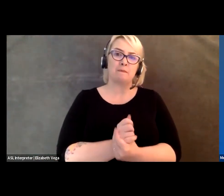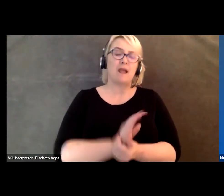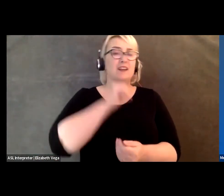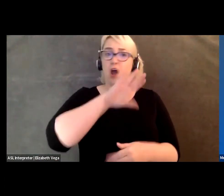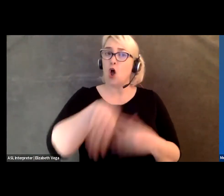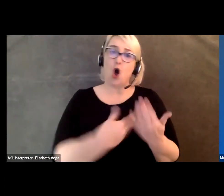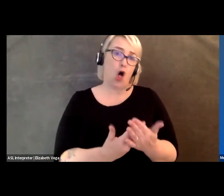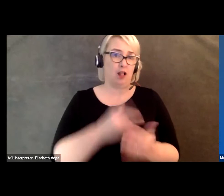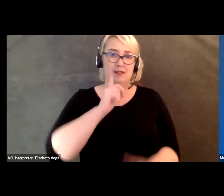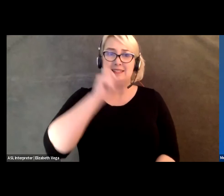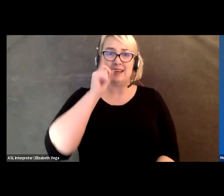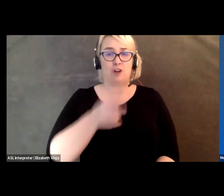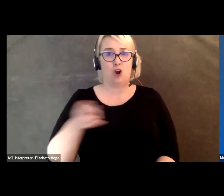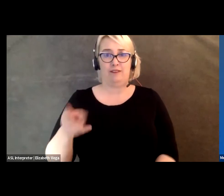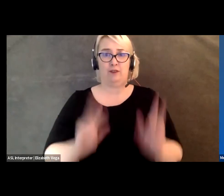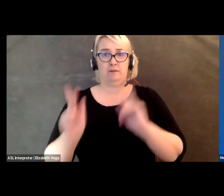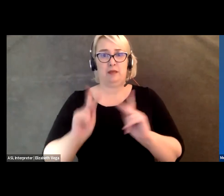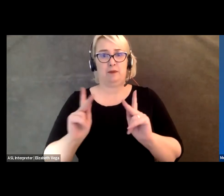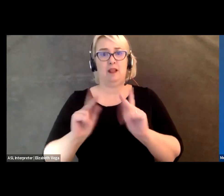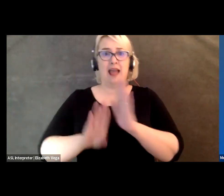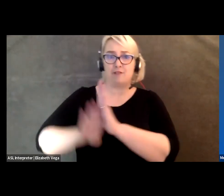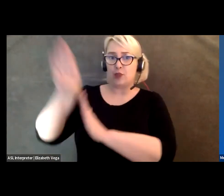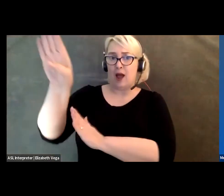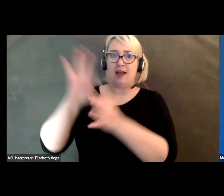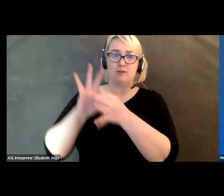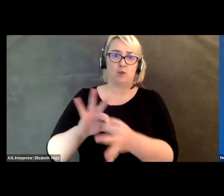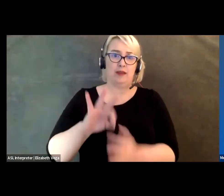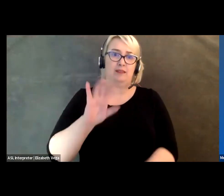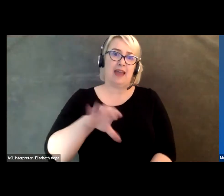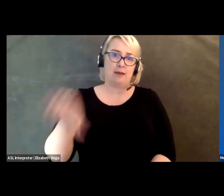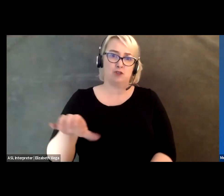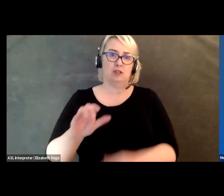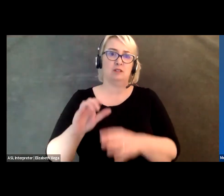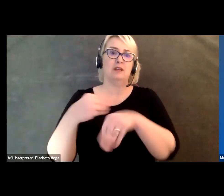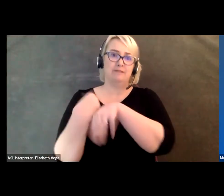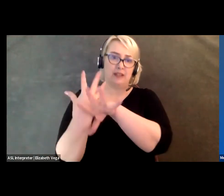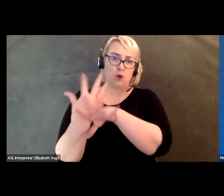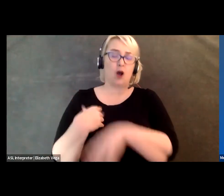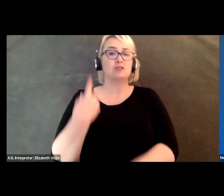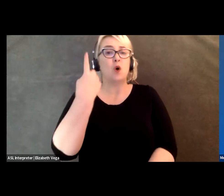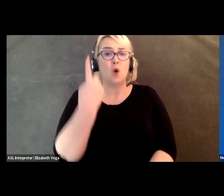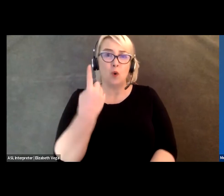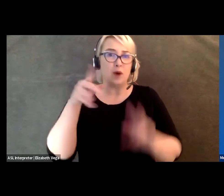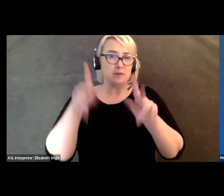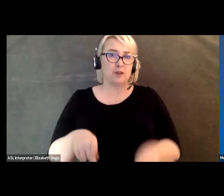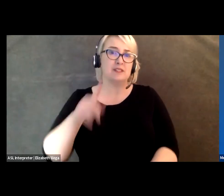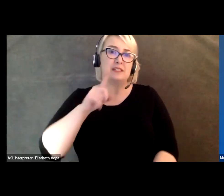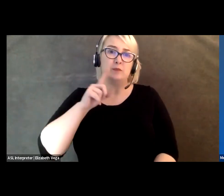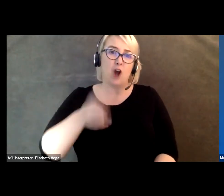with captioned video calls. One person who has been hard of hearing since birth, there's not -- he says